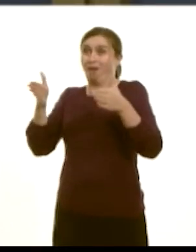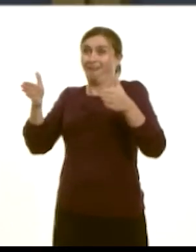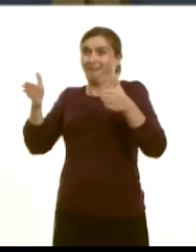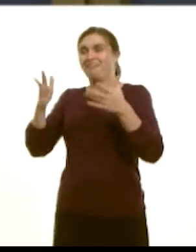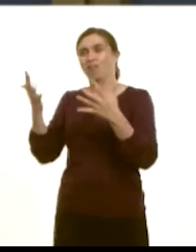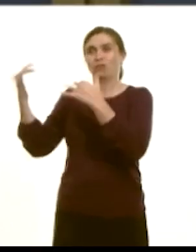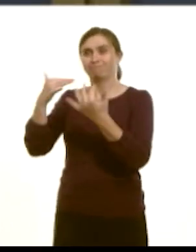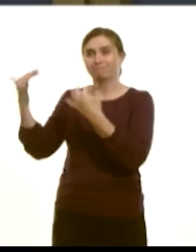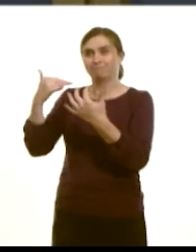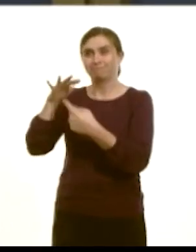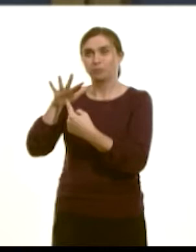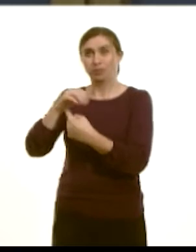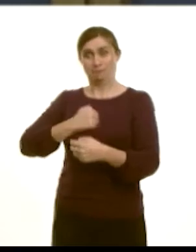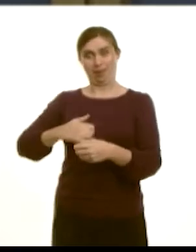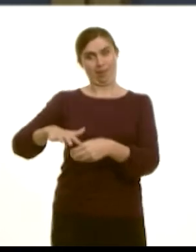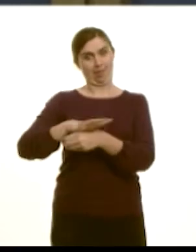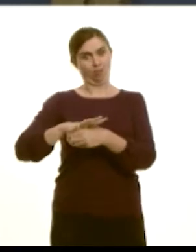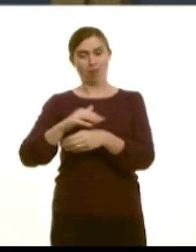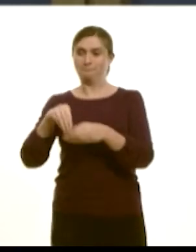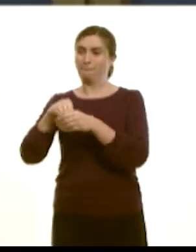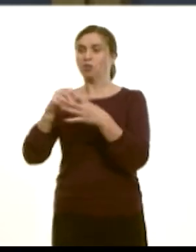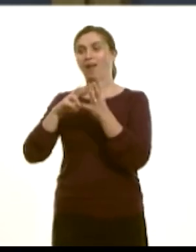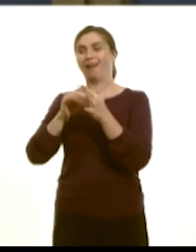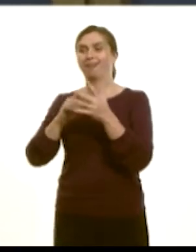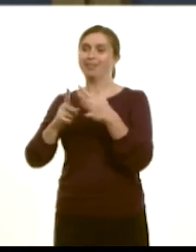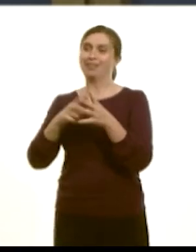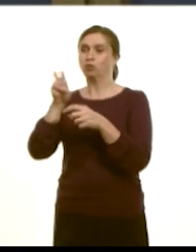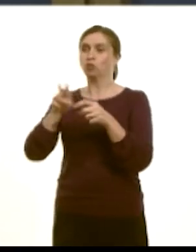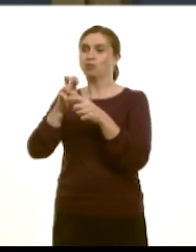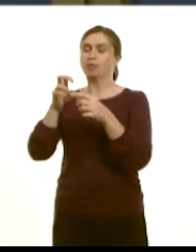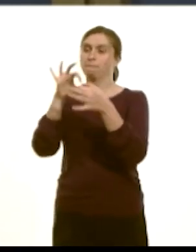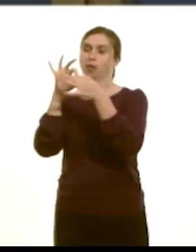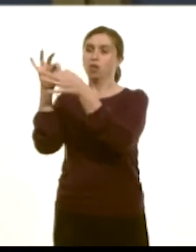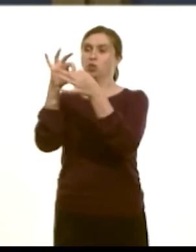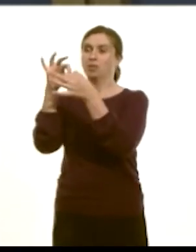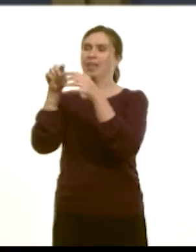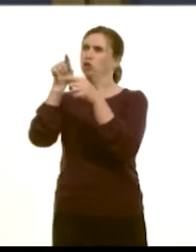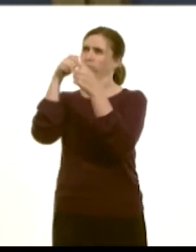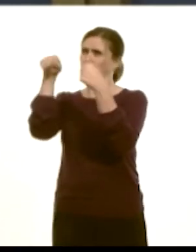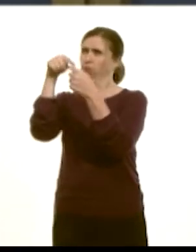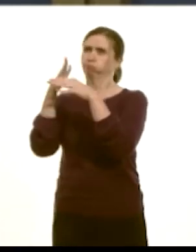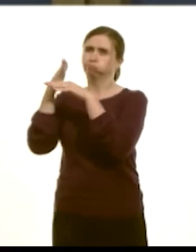in my constituency, and members of the Anglesey Tourism Association, who work very hard in order to achieve that.